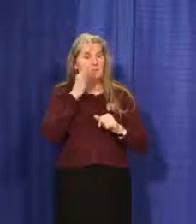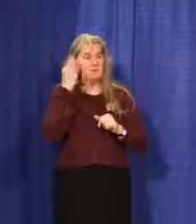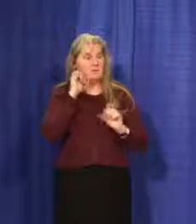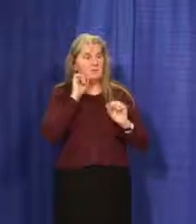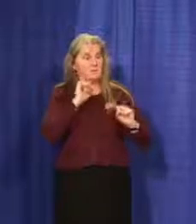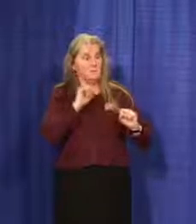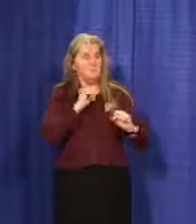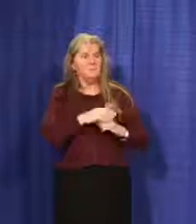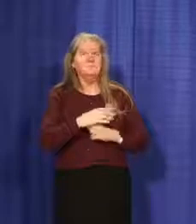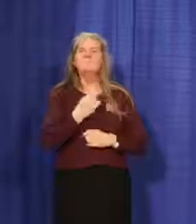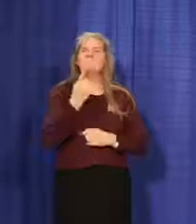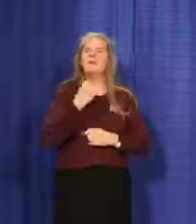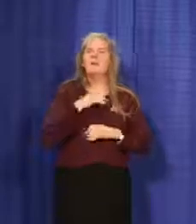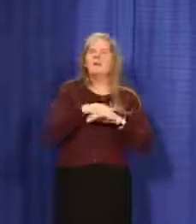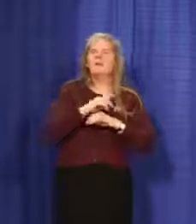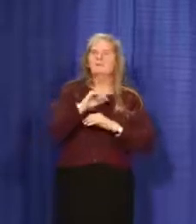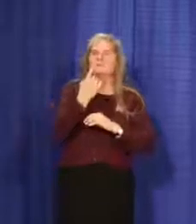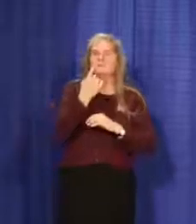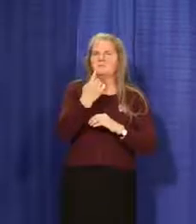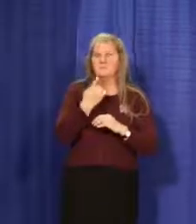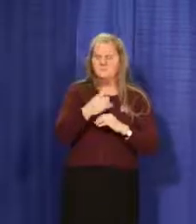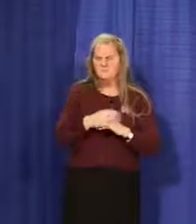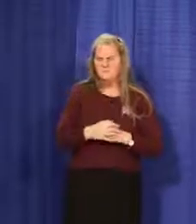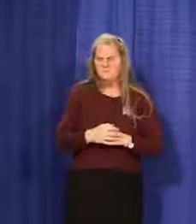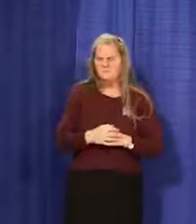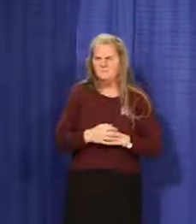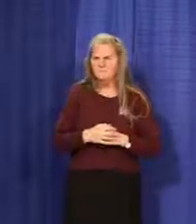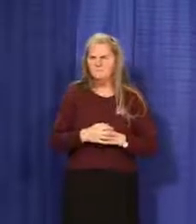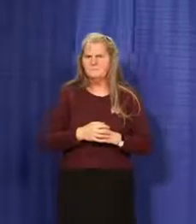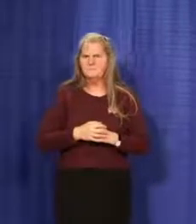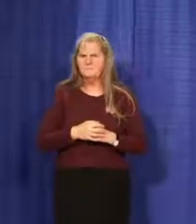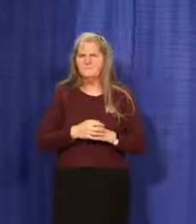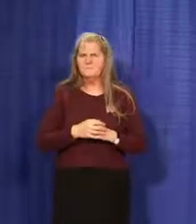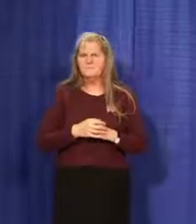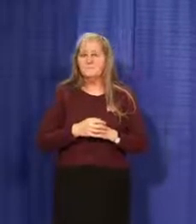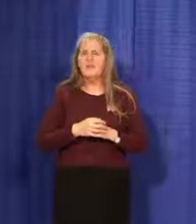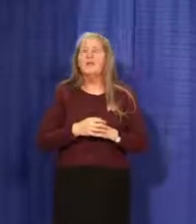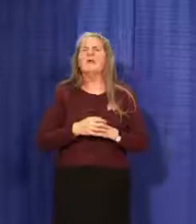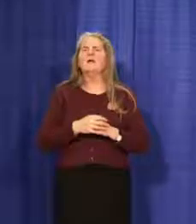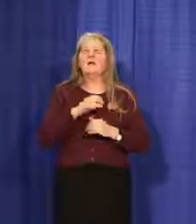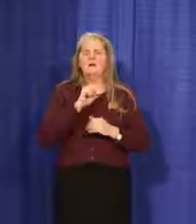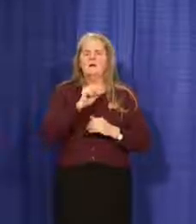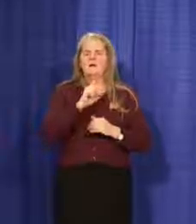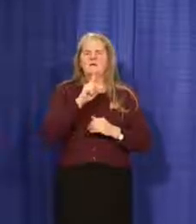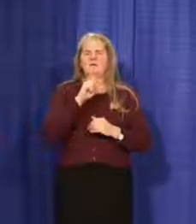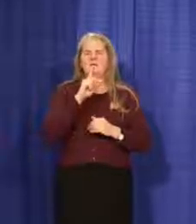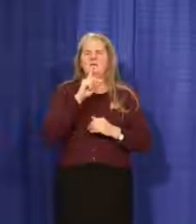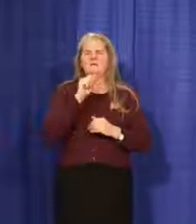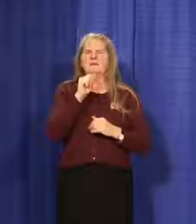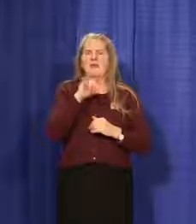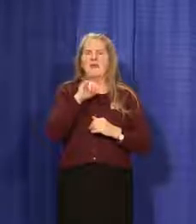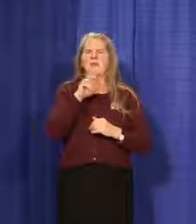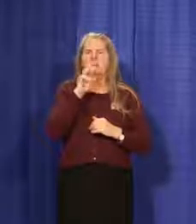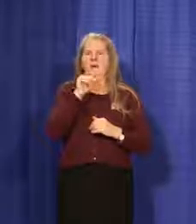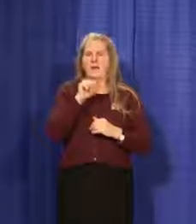like an answer in French if that is okay. So regarding the disclosure of cases in Skagway, a very small